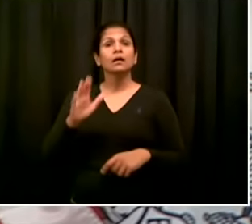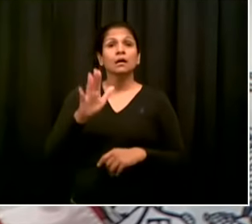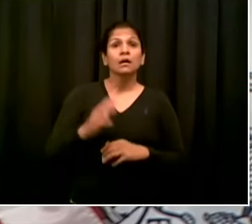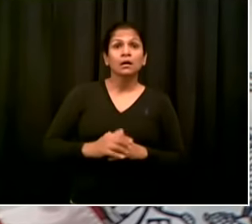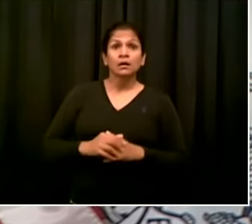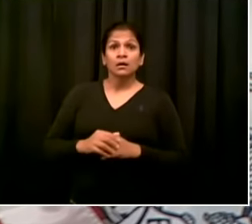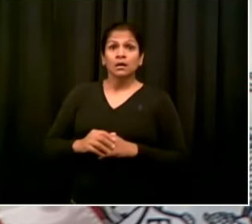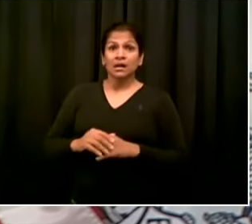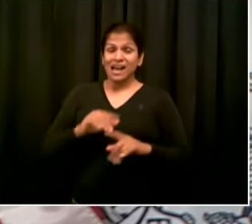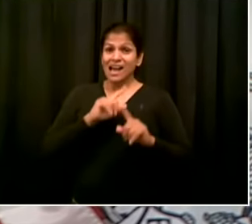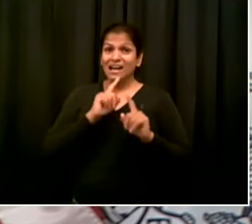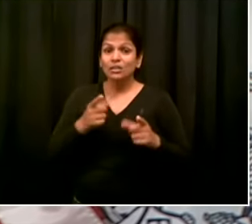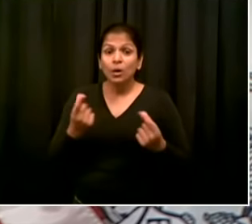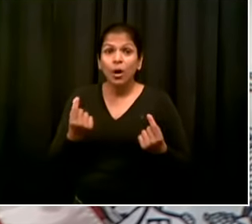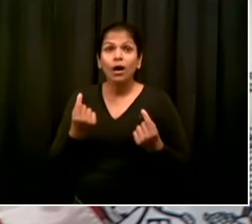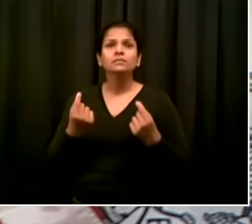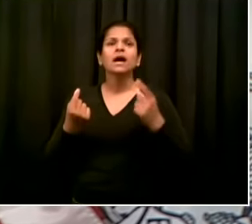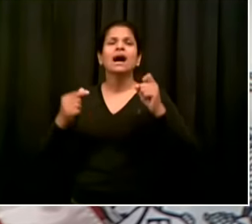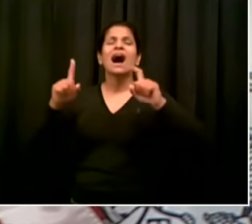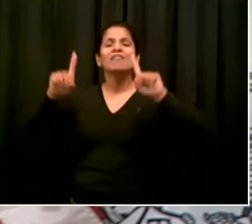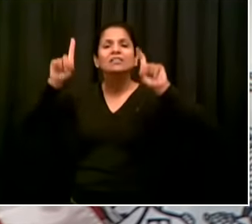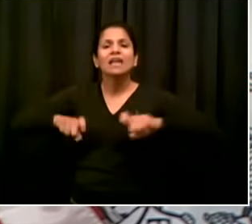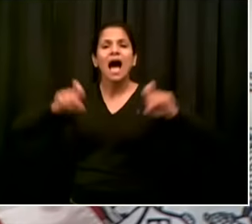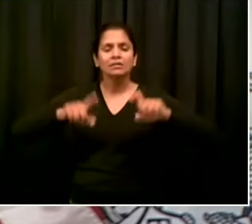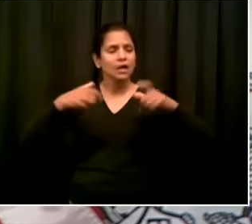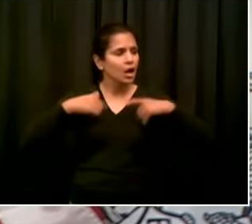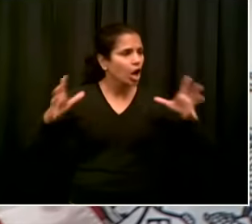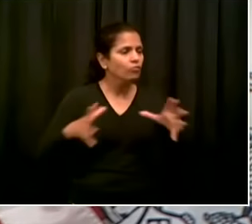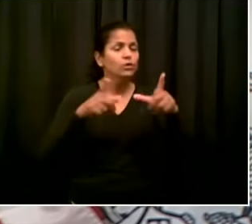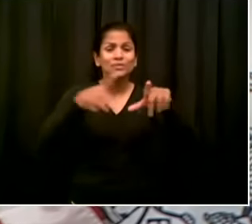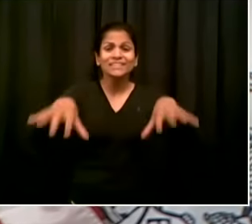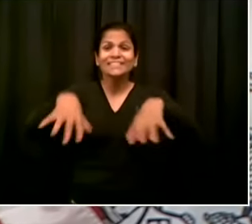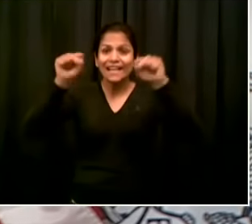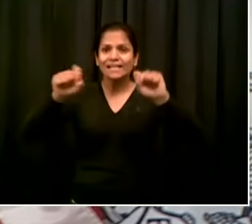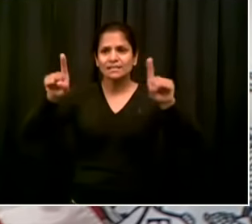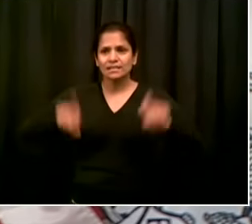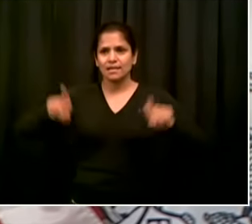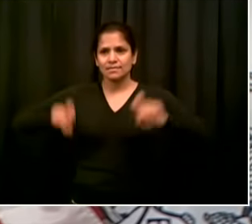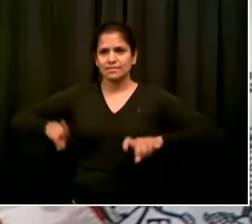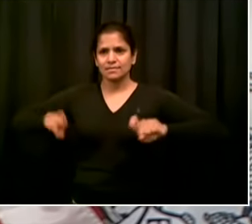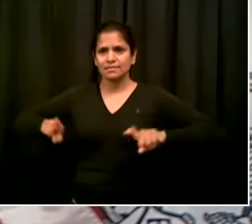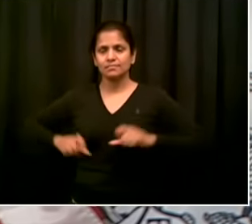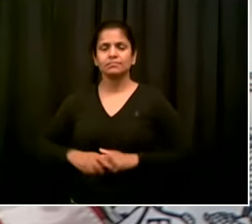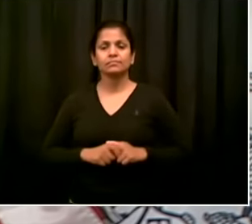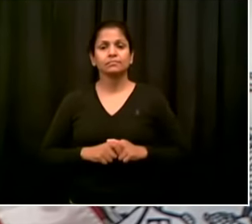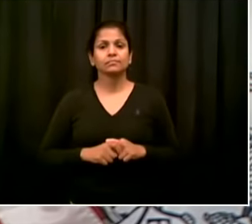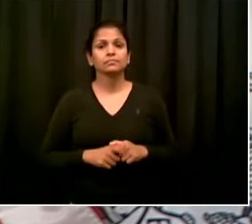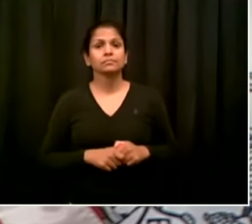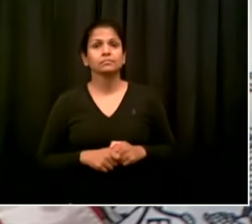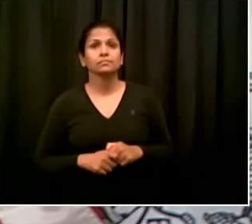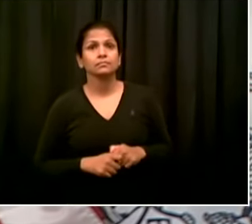OBVIOUSLY. WE WANT TO TO BE BASED ON CONTACT INFORMATION. FROM THE BEGINNIN IG SAID SEVEN DAY